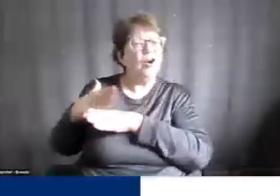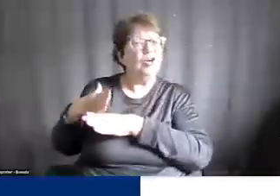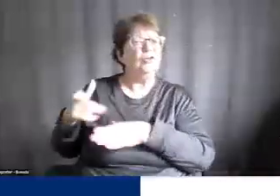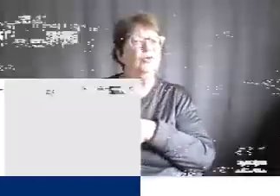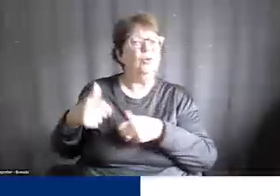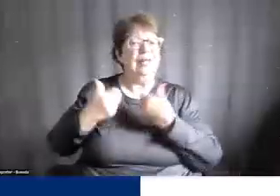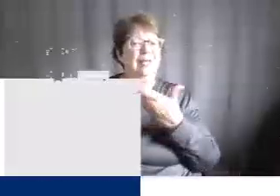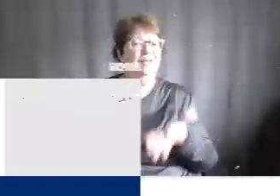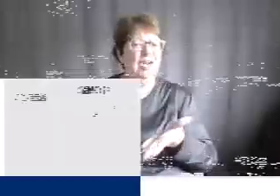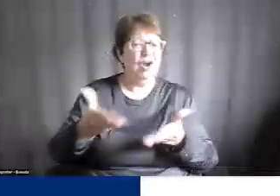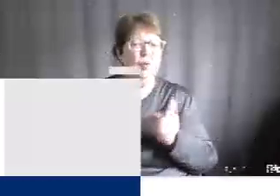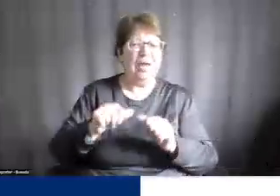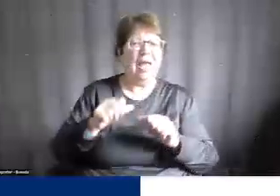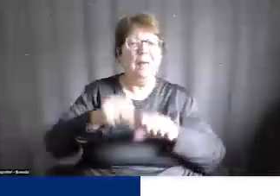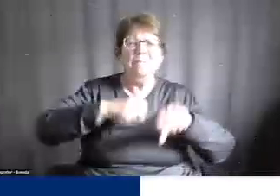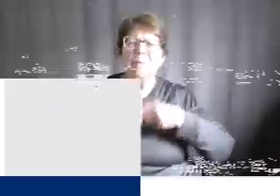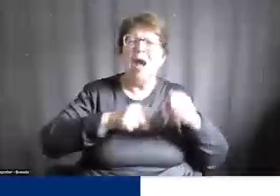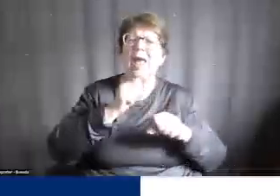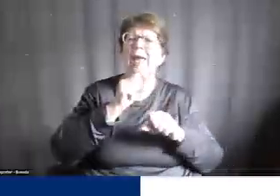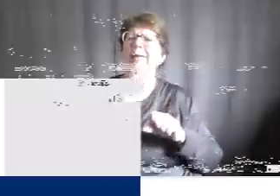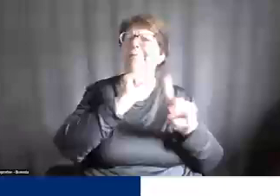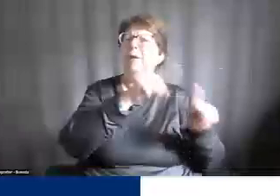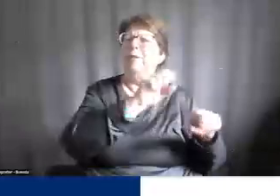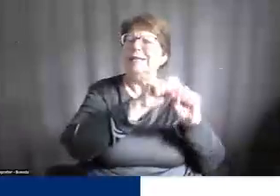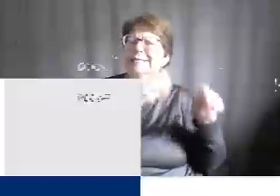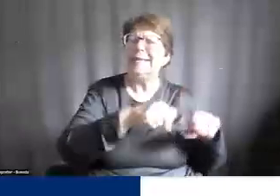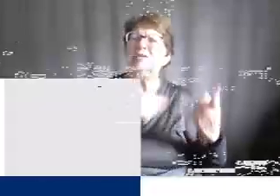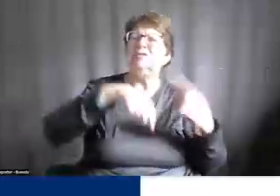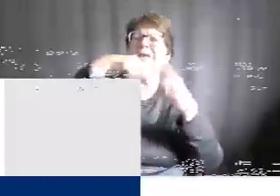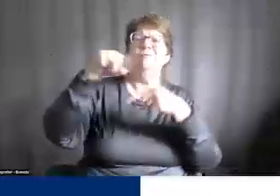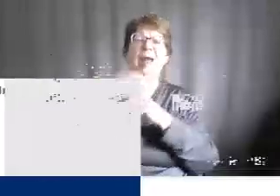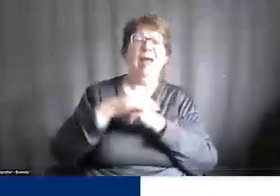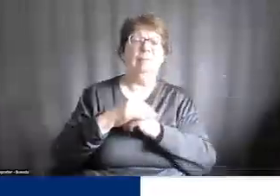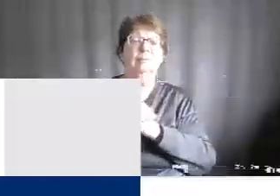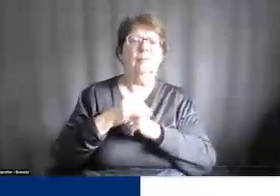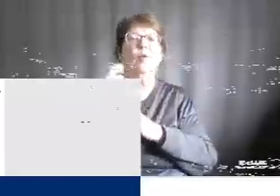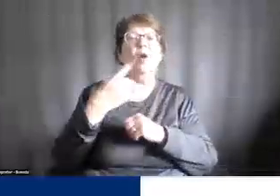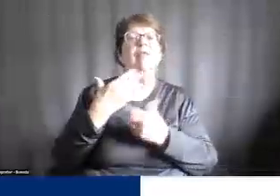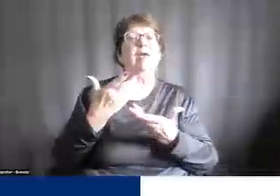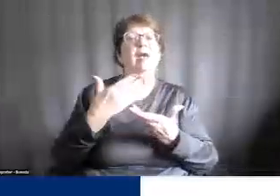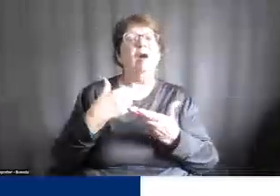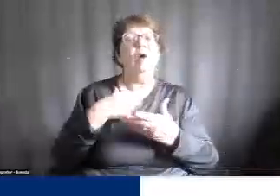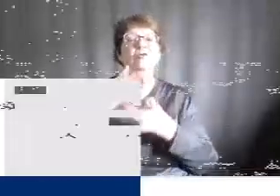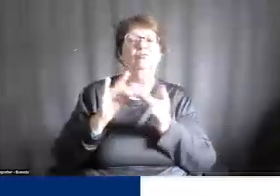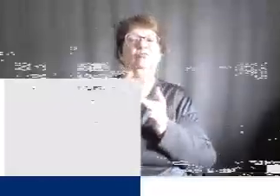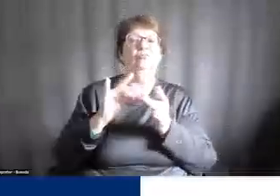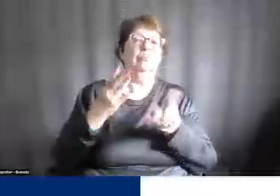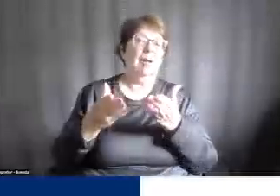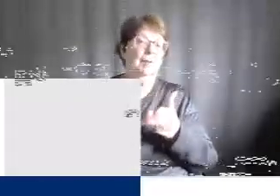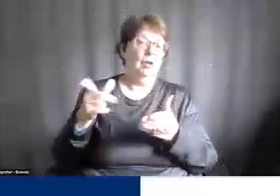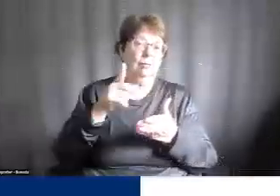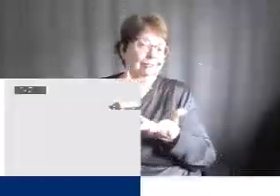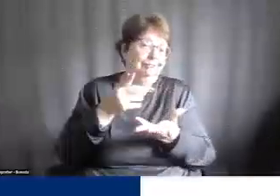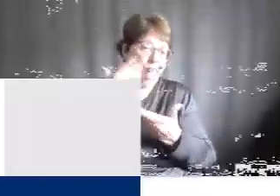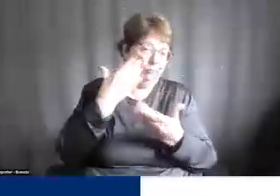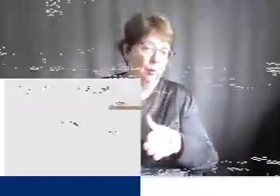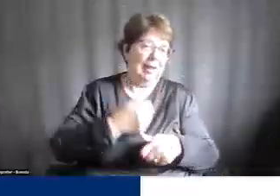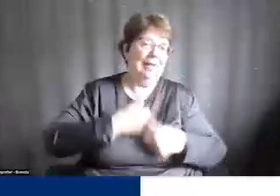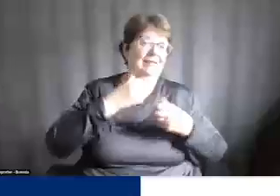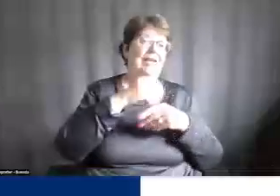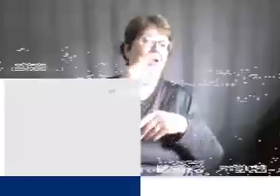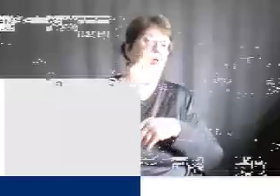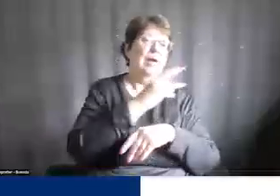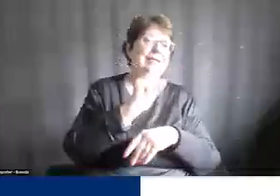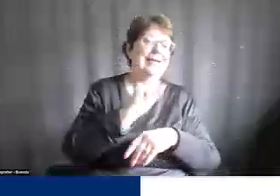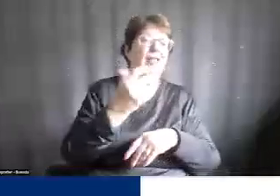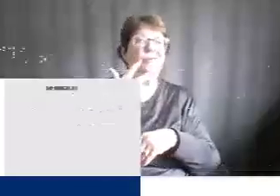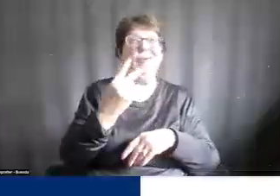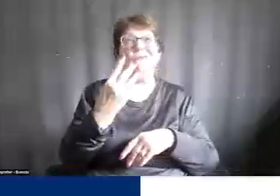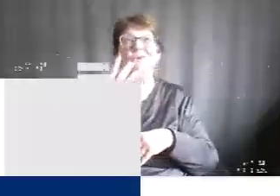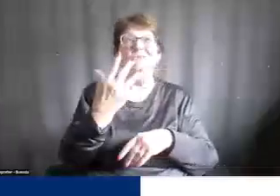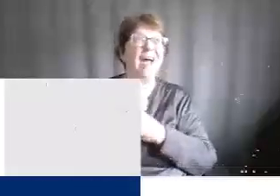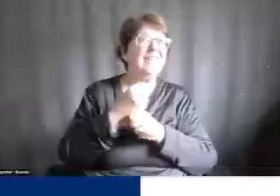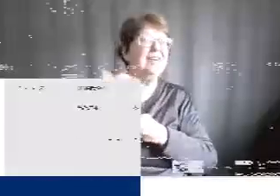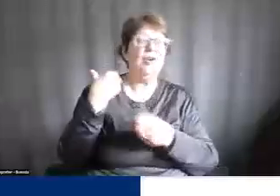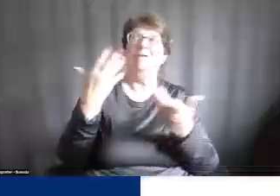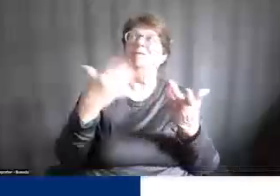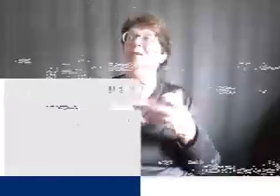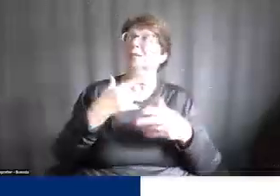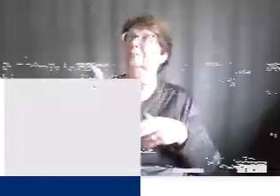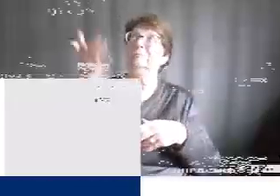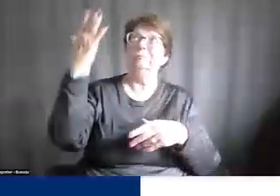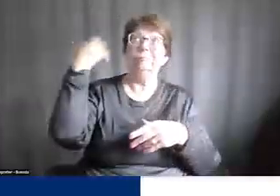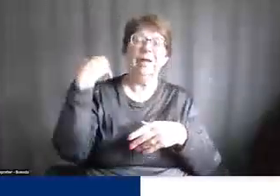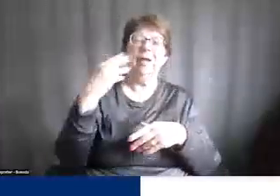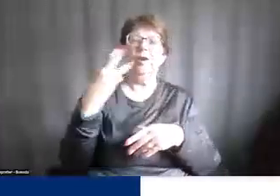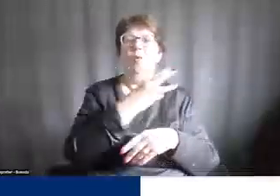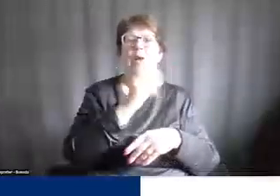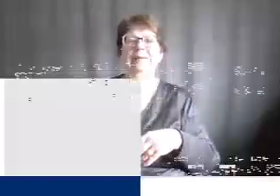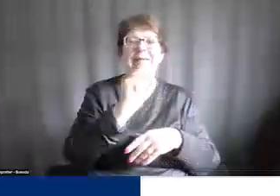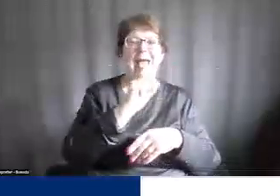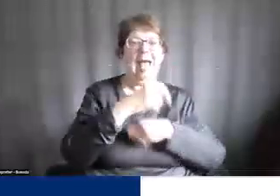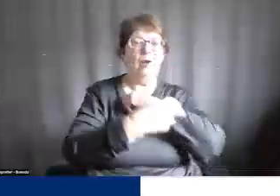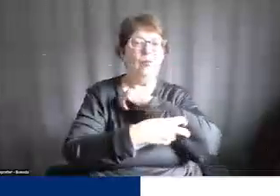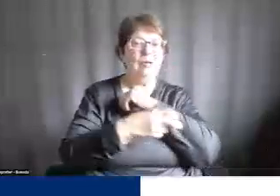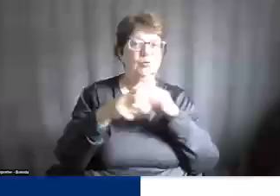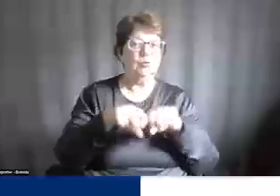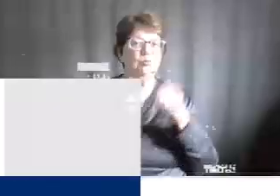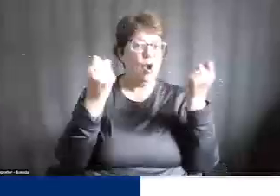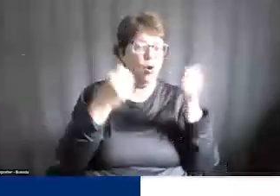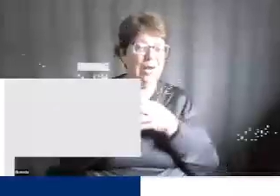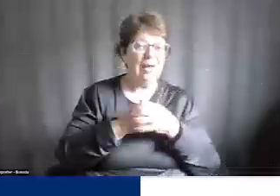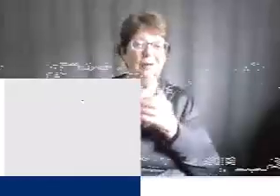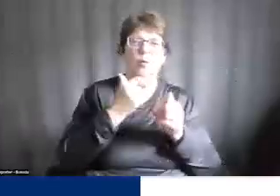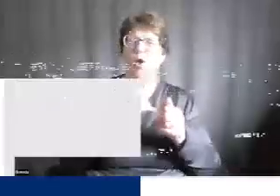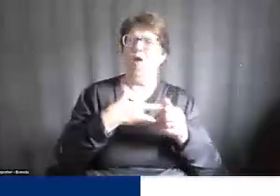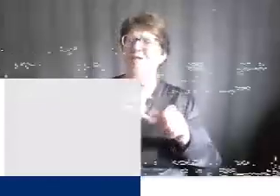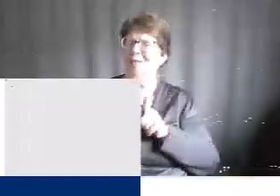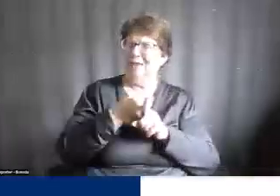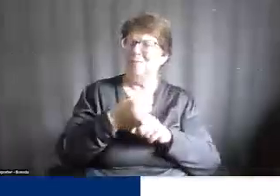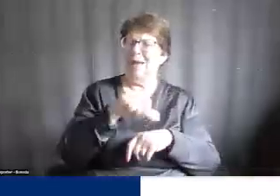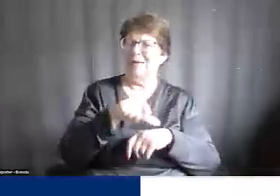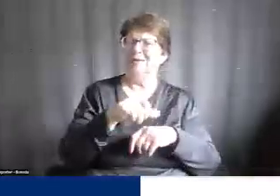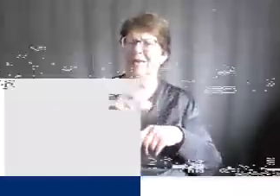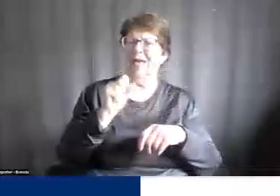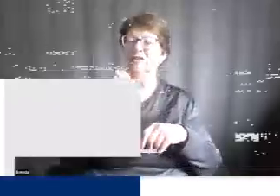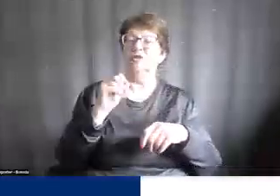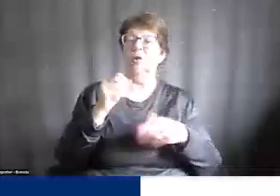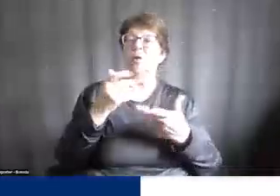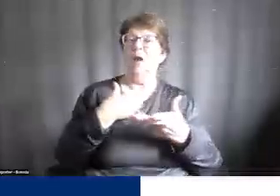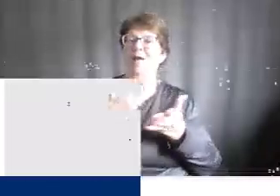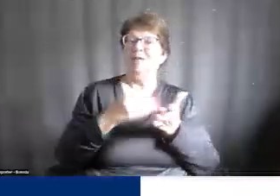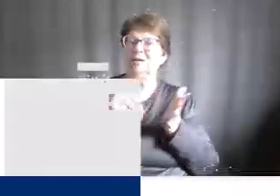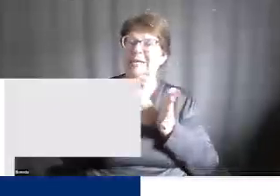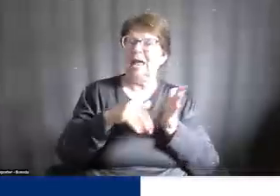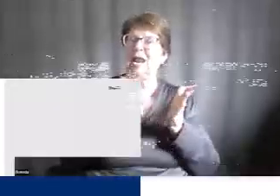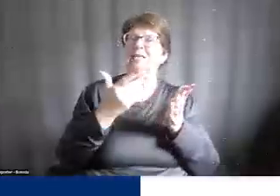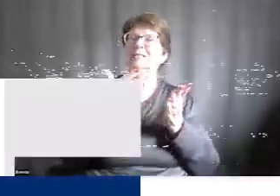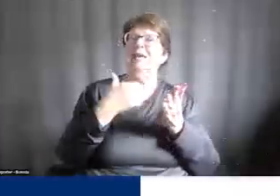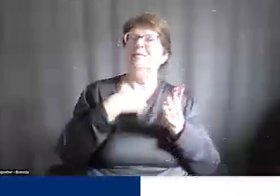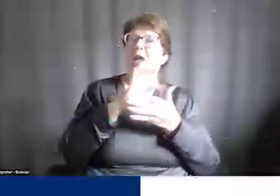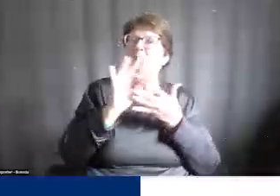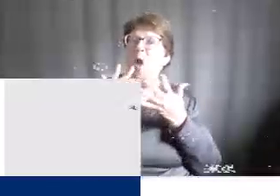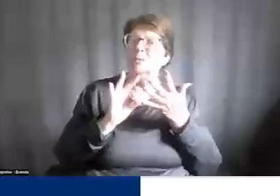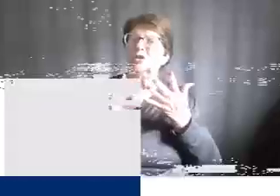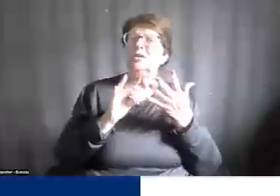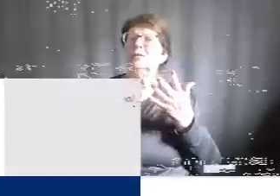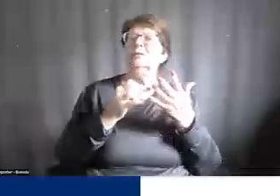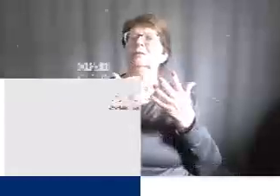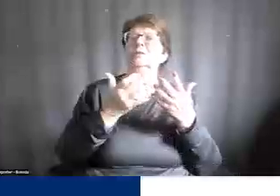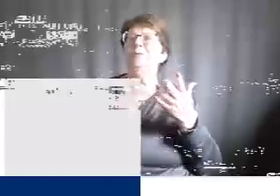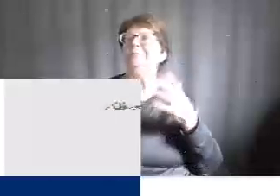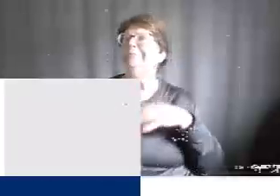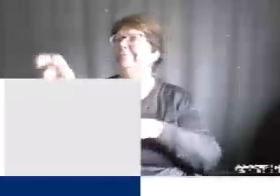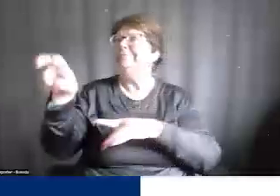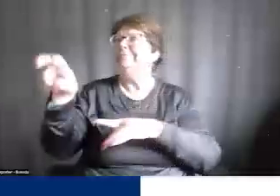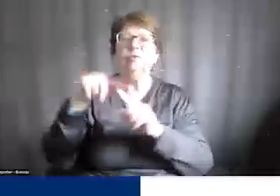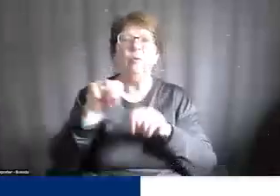Jeremy Fountaine: One thing I want to call out, just kind of reiterate for anyone who maybe doesn't have this experience, living in West Seattle, 3, 4, 5 years ago, I don't know, it feels like forever, you know, the West Seattle Bridge was broken. We all felt the impact of that, so having redundancy and options to get off the peninsula, move around the city, get to other neighborhoods is extremely important.